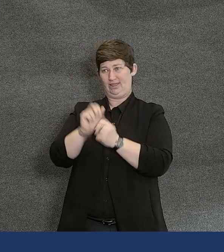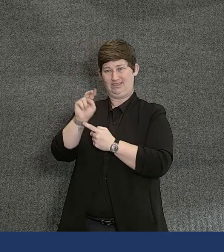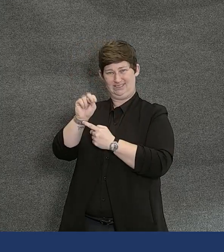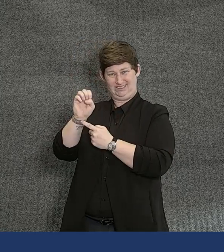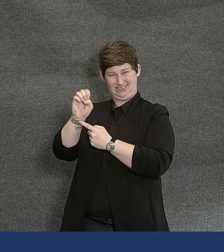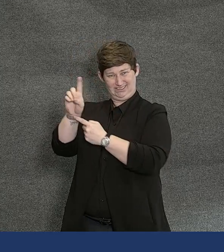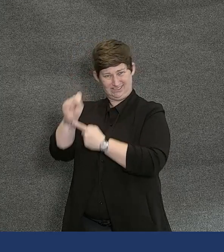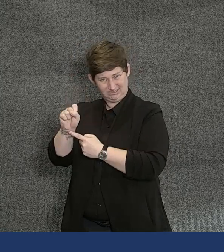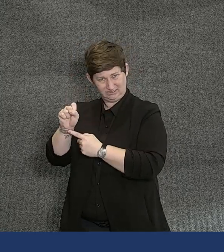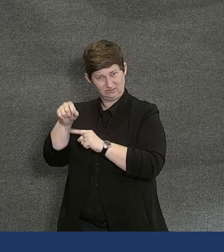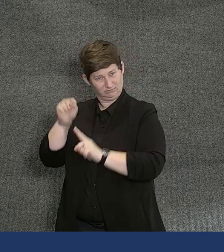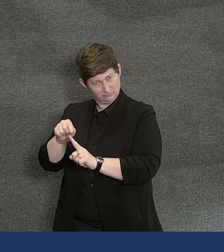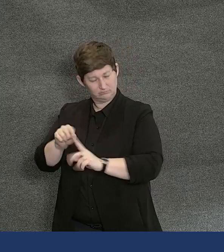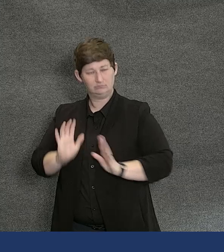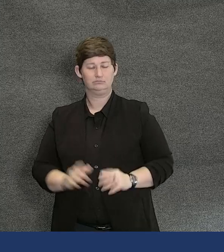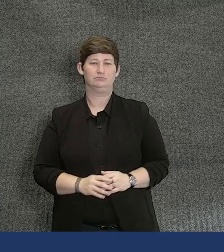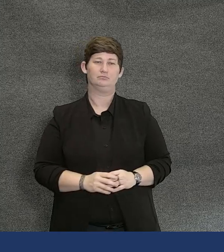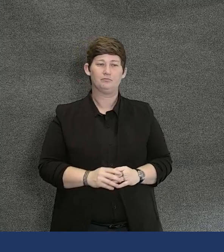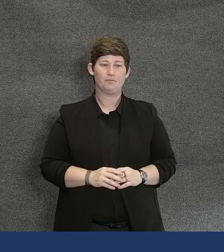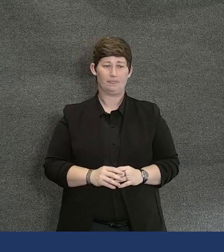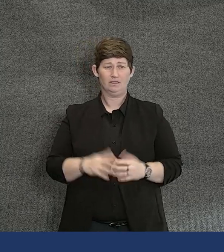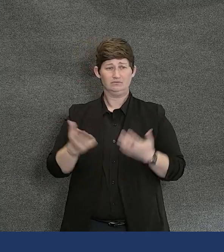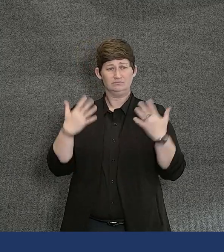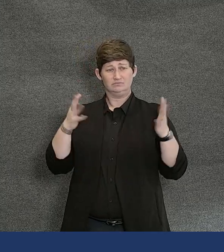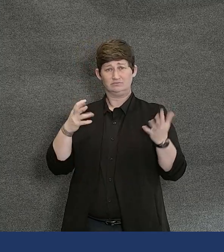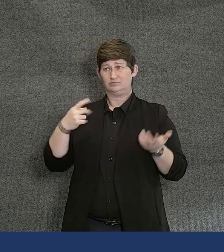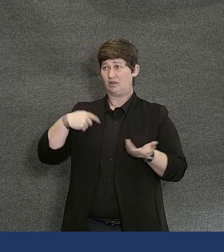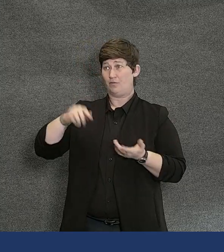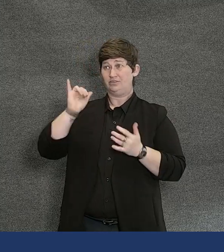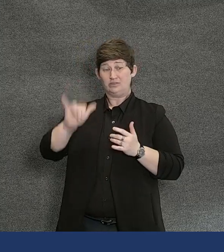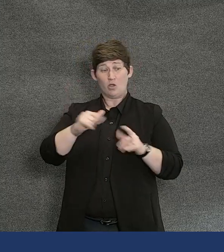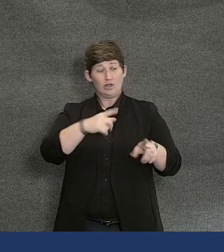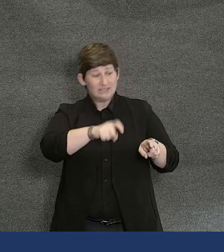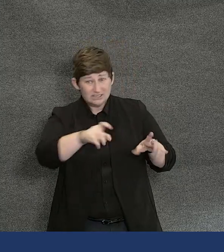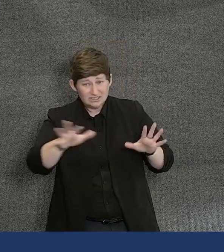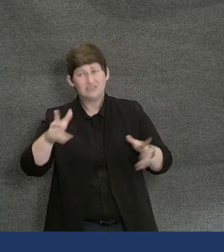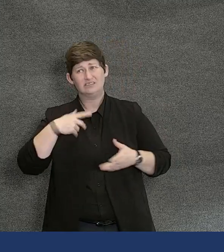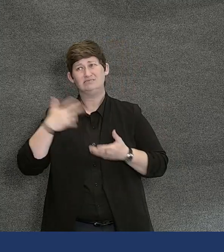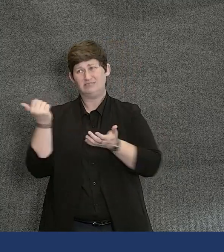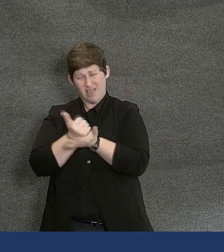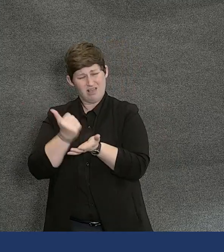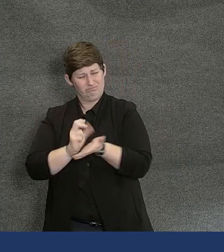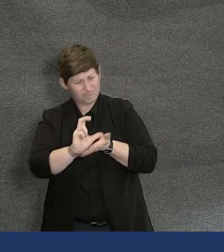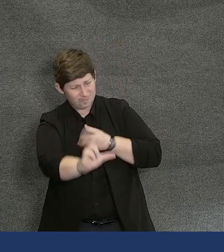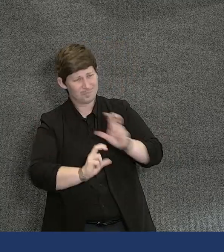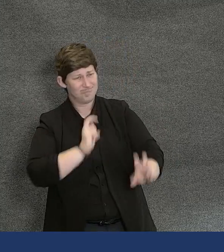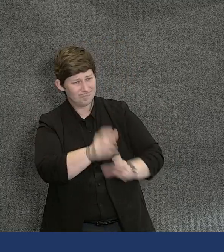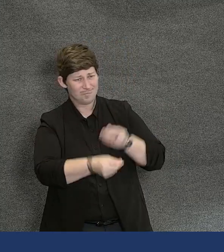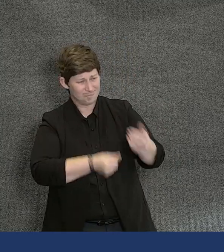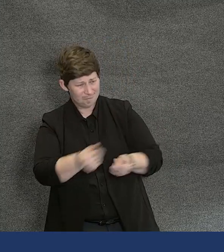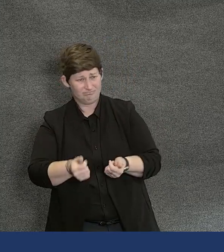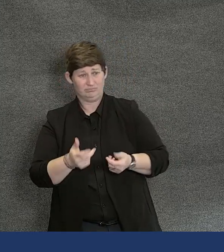And we should pay for those needs by making sure that the ultra-wealthy and those--